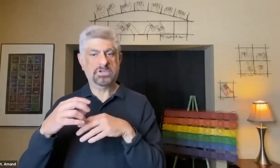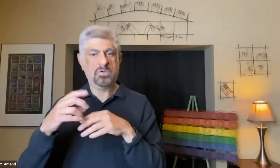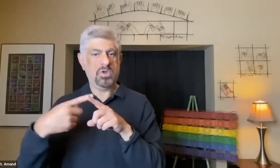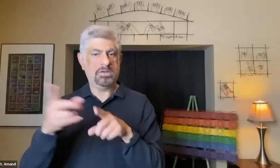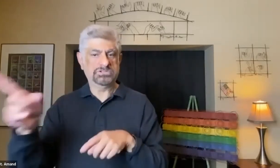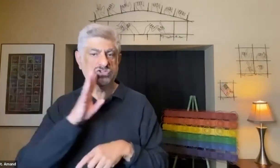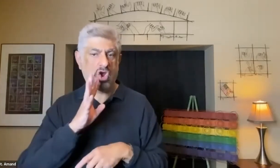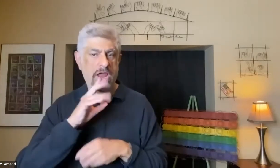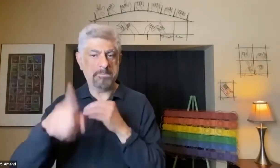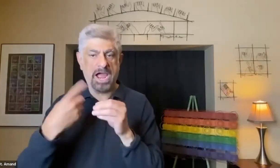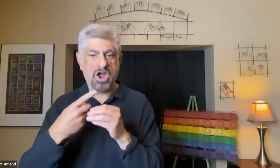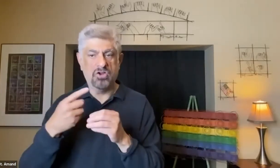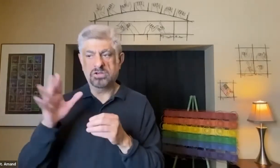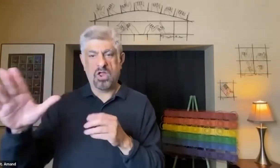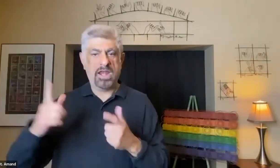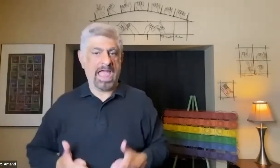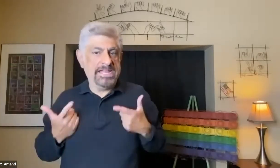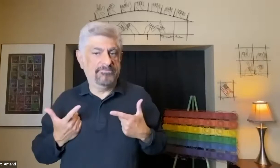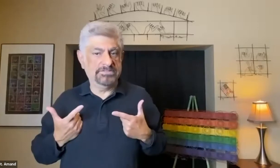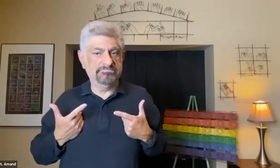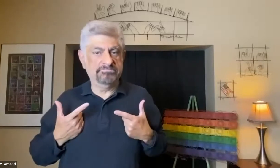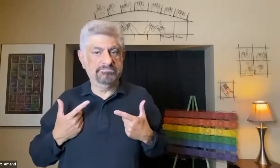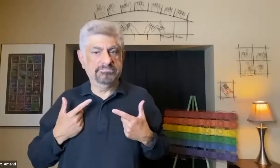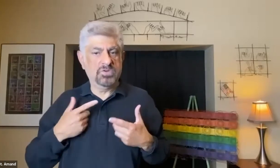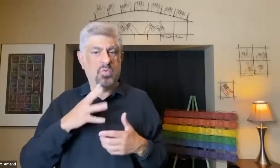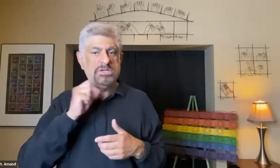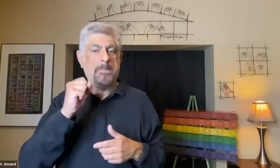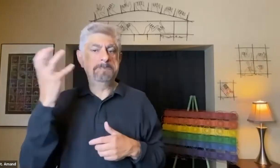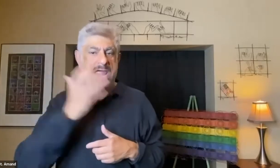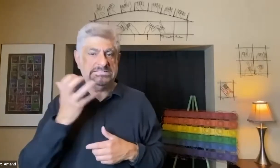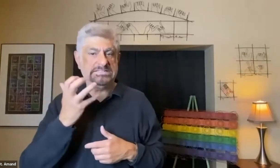or breakfast, and when he would talk about his life,